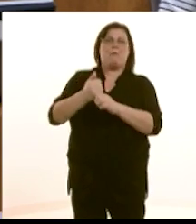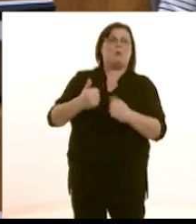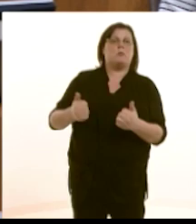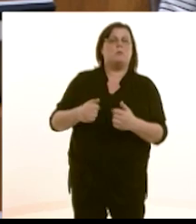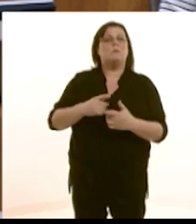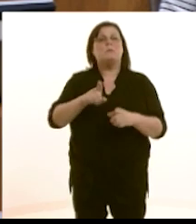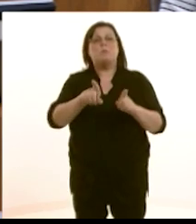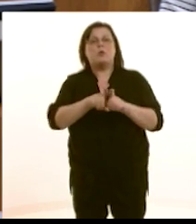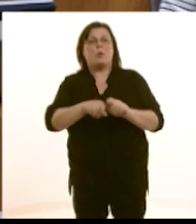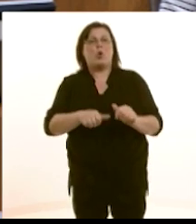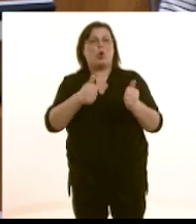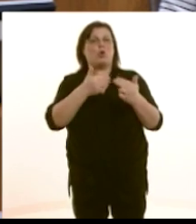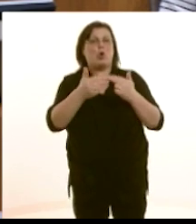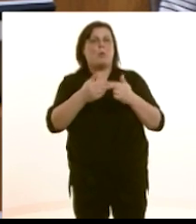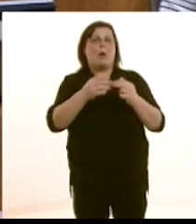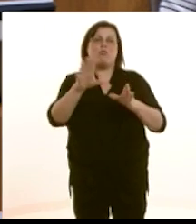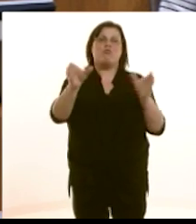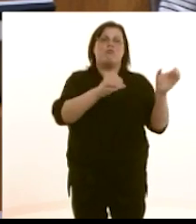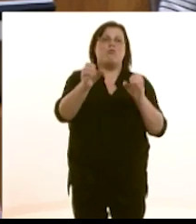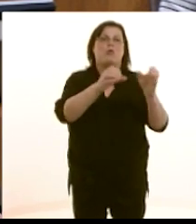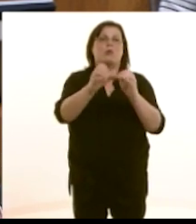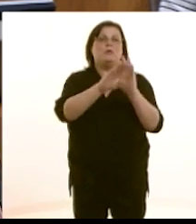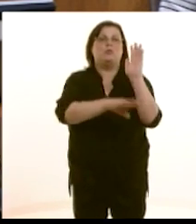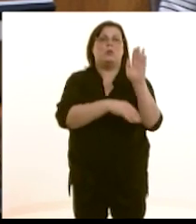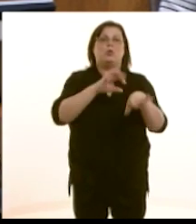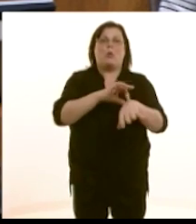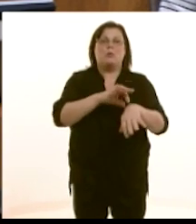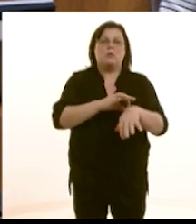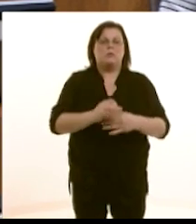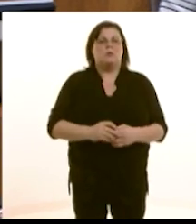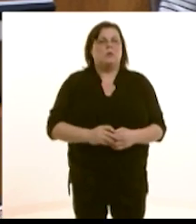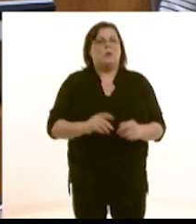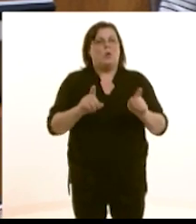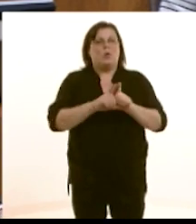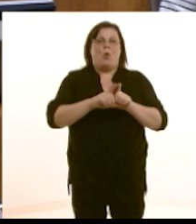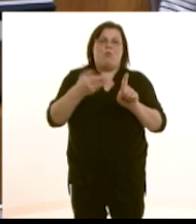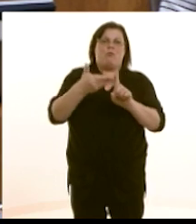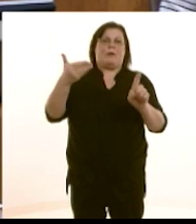of recruitment of junior doctors, and, of course, recognise the fact that there are